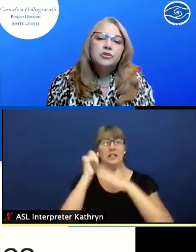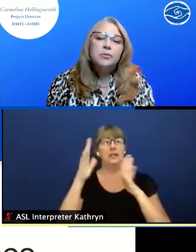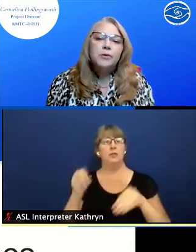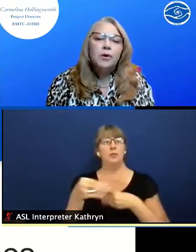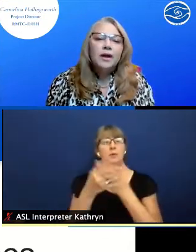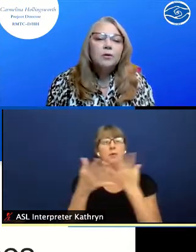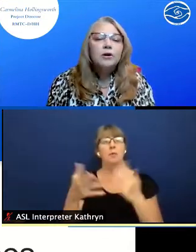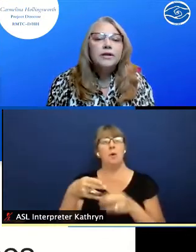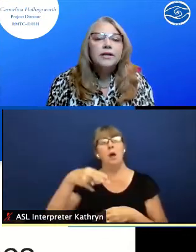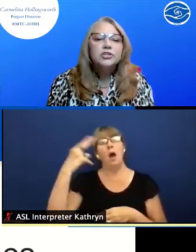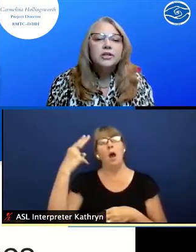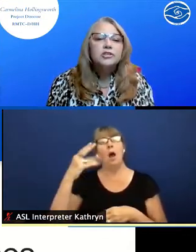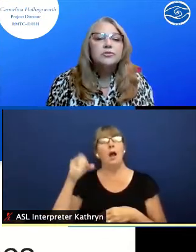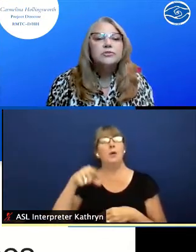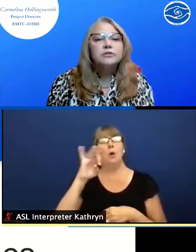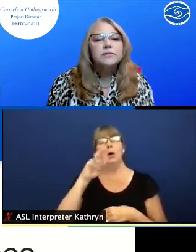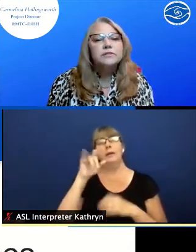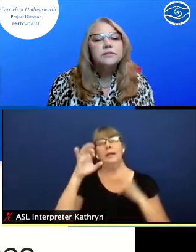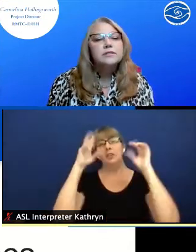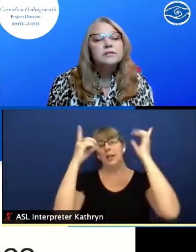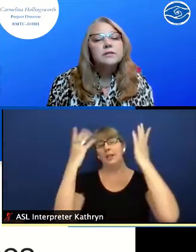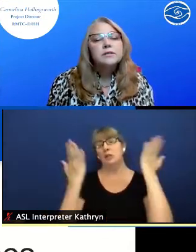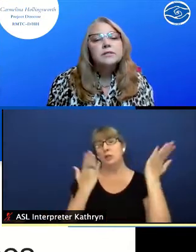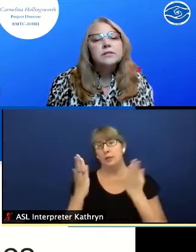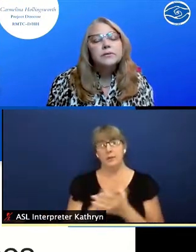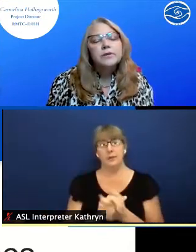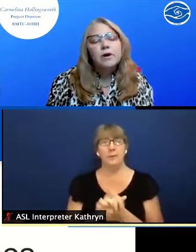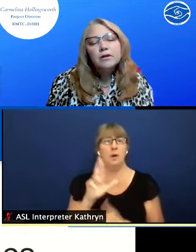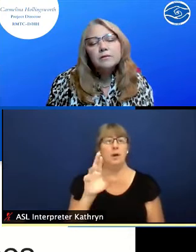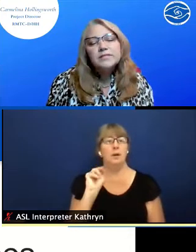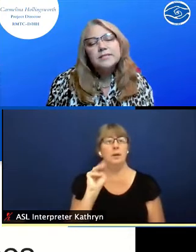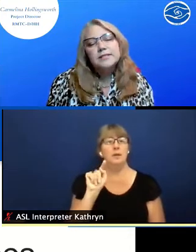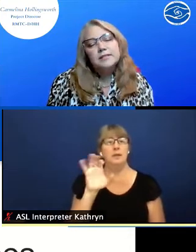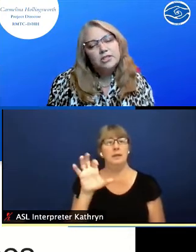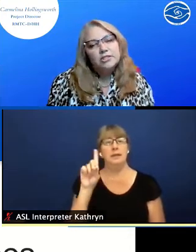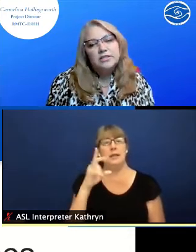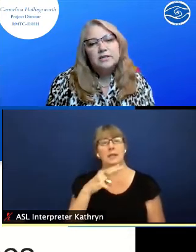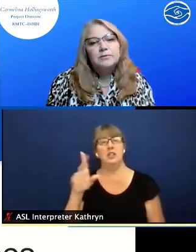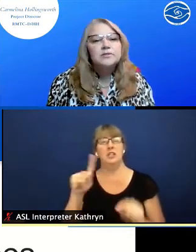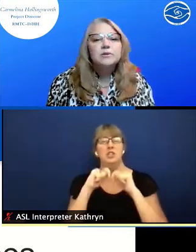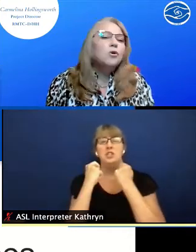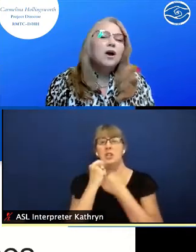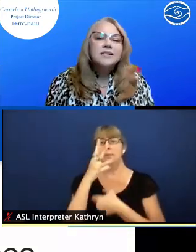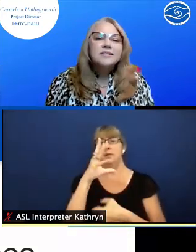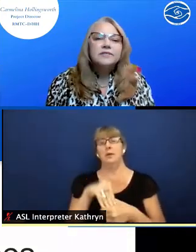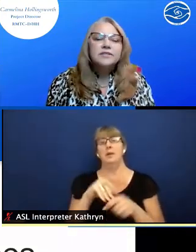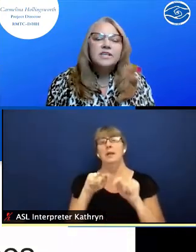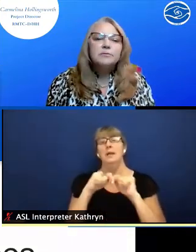promote high quality educational services. So the RMTC-D/HH team is comprised of a team of